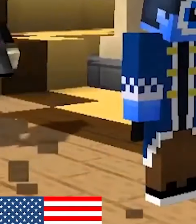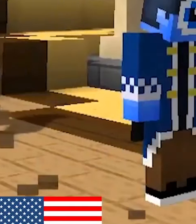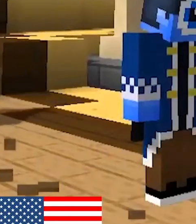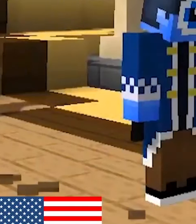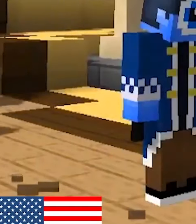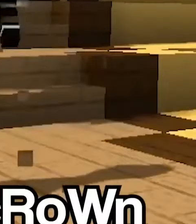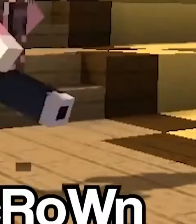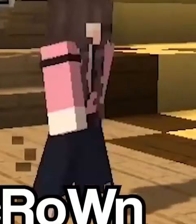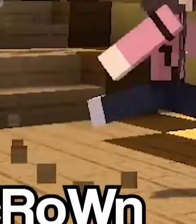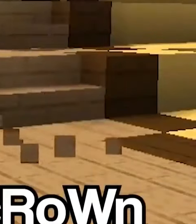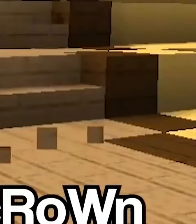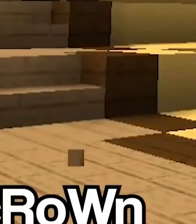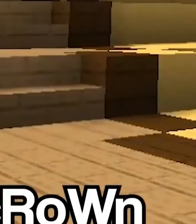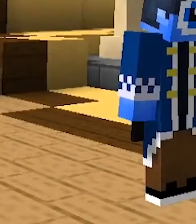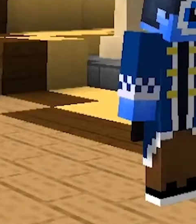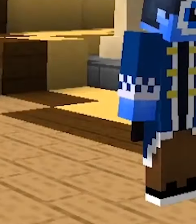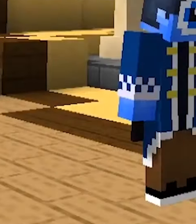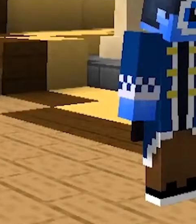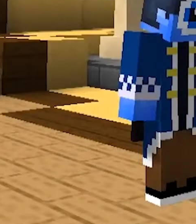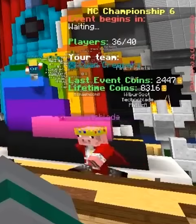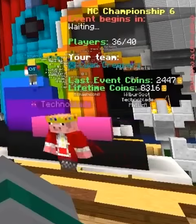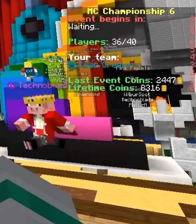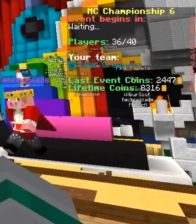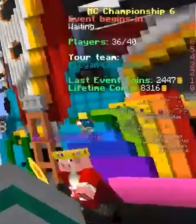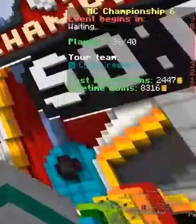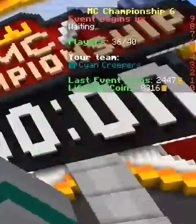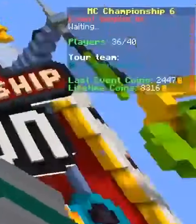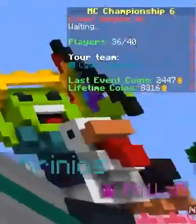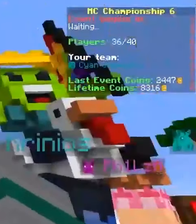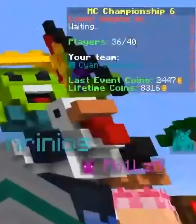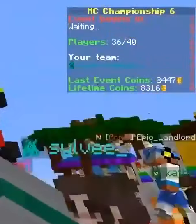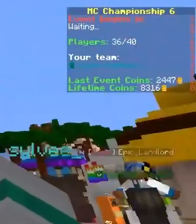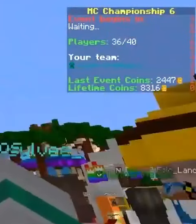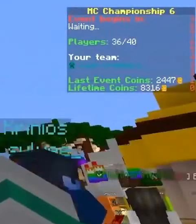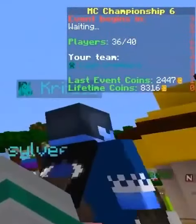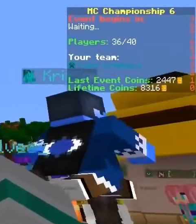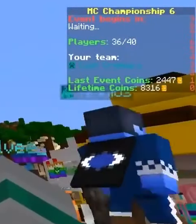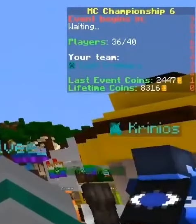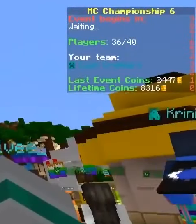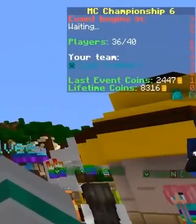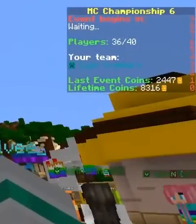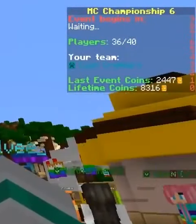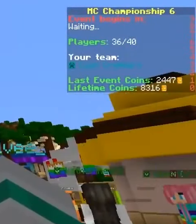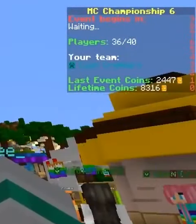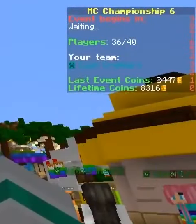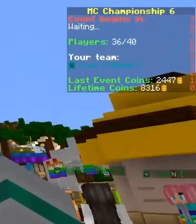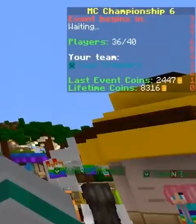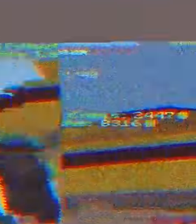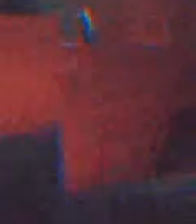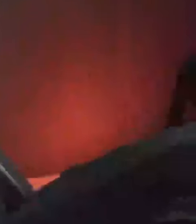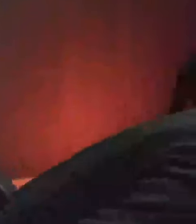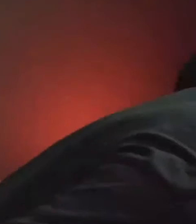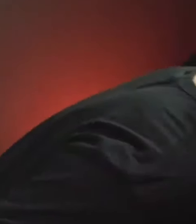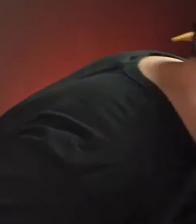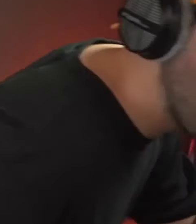TIME. I GET TO WEAR IT UNTIL I'M DETHRONED WHICH MEANS I CAN WEAR IT THE WHOLE TIME UNTIL THEN.